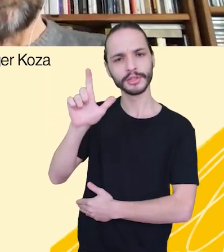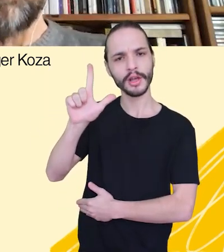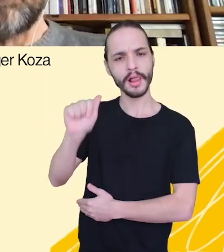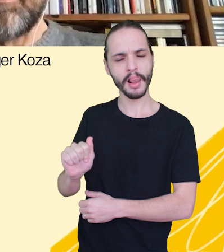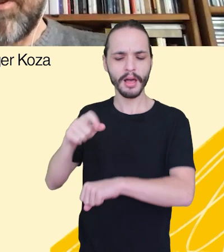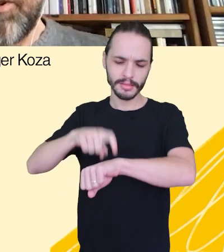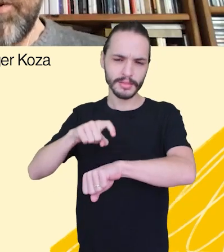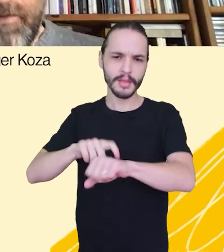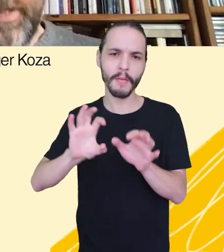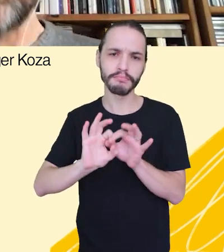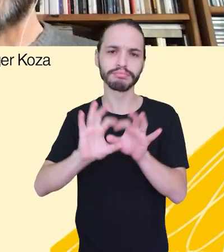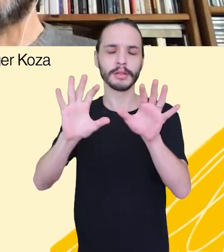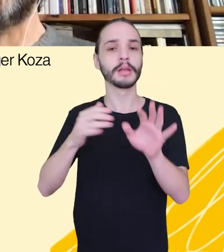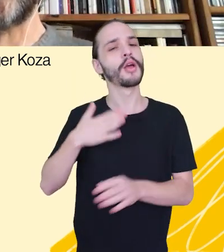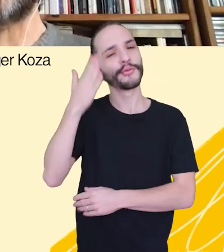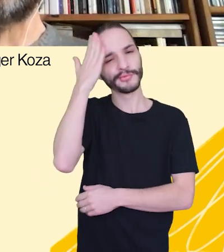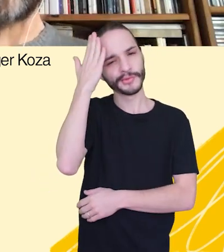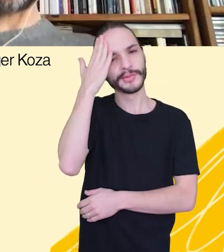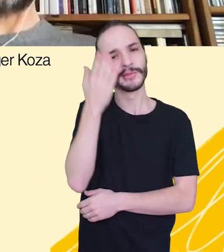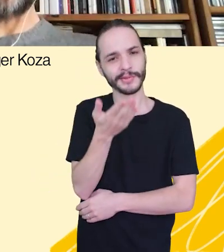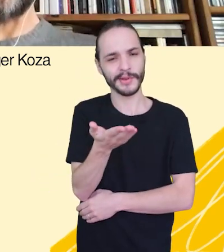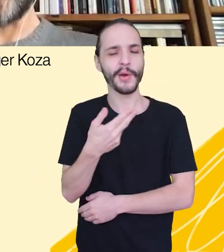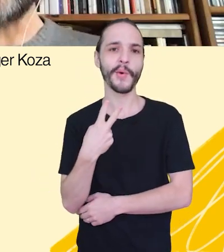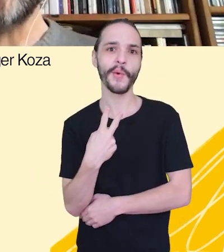working on your films and the next projects that you have.